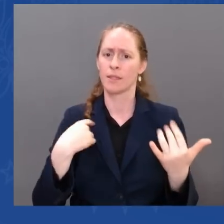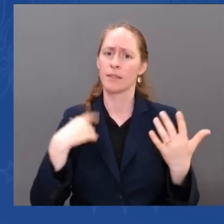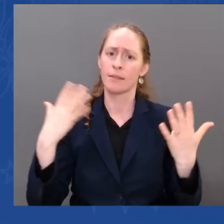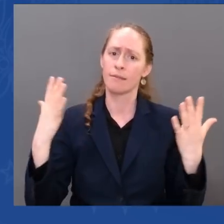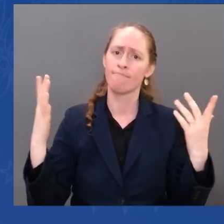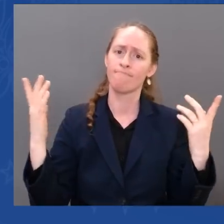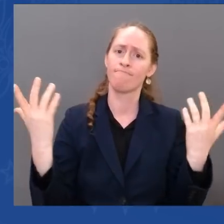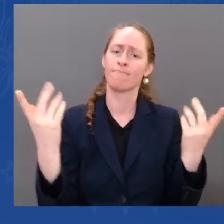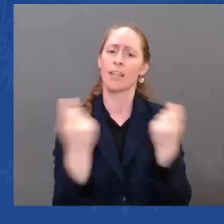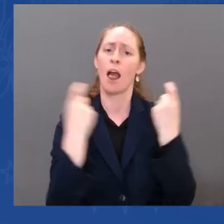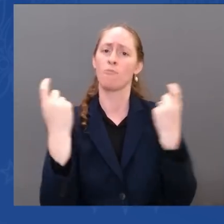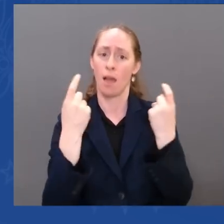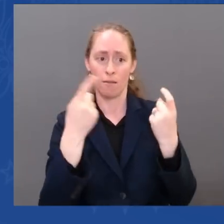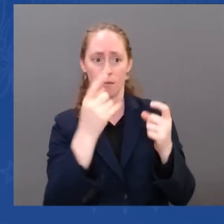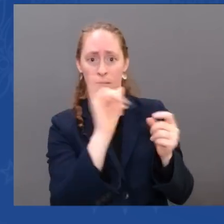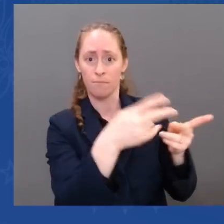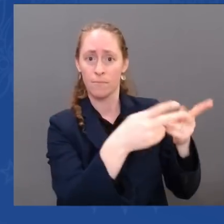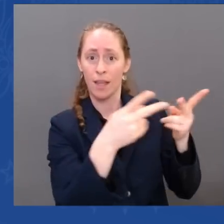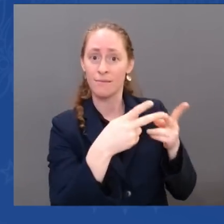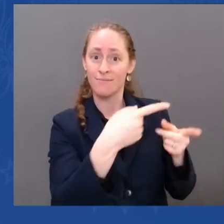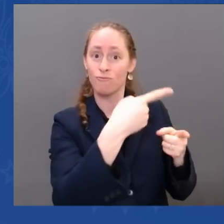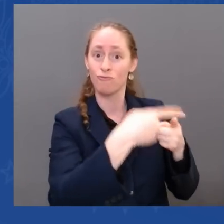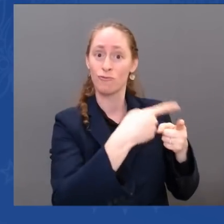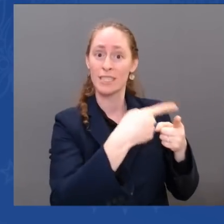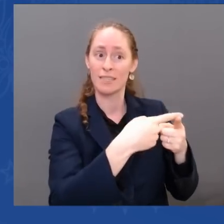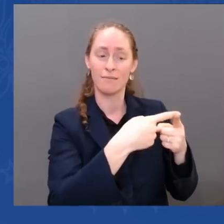This special commemoration of the bicentennial